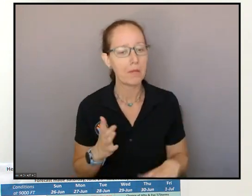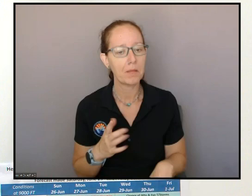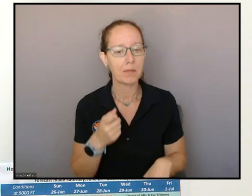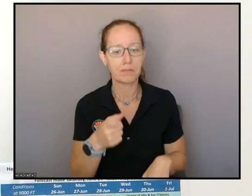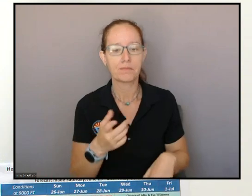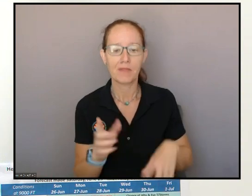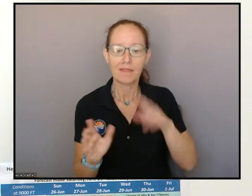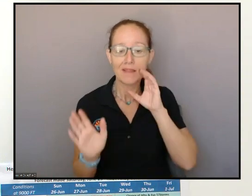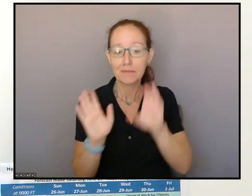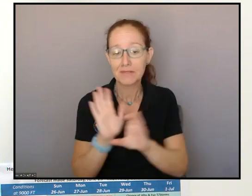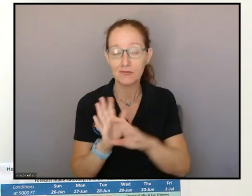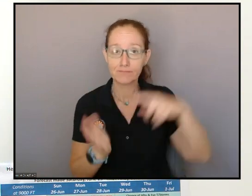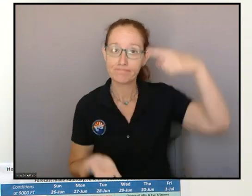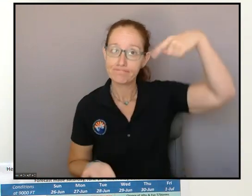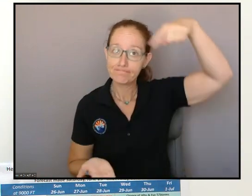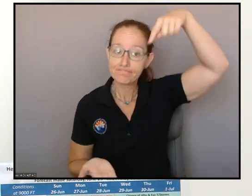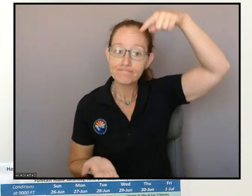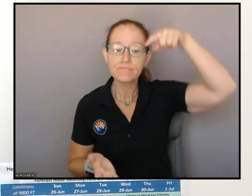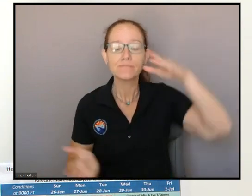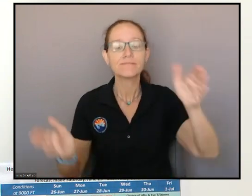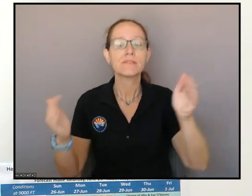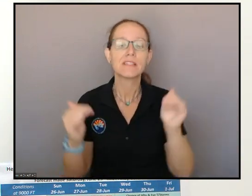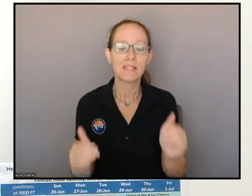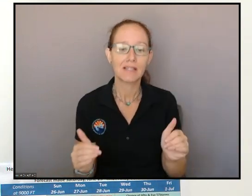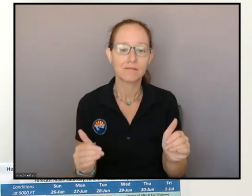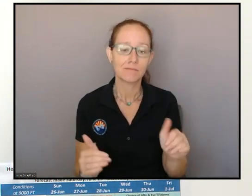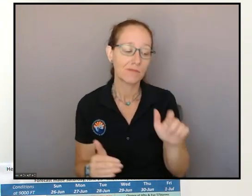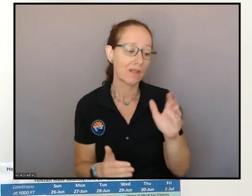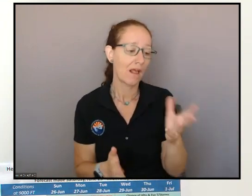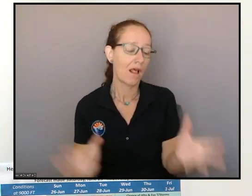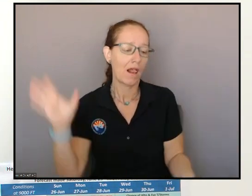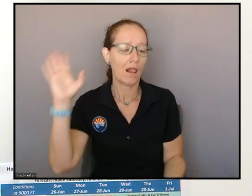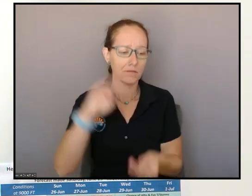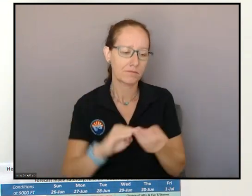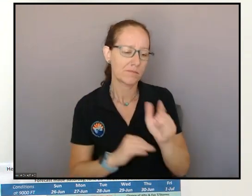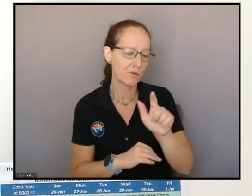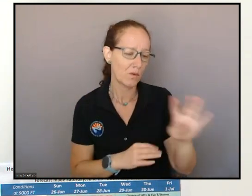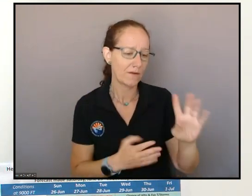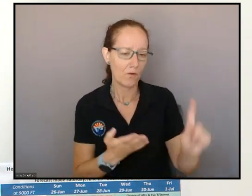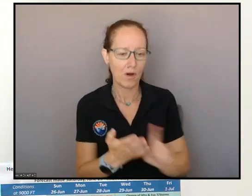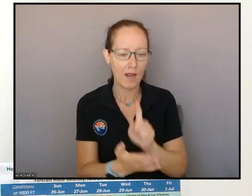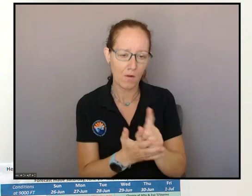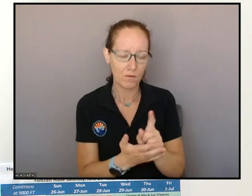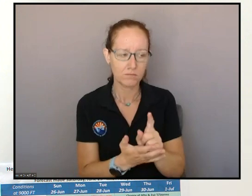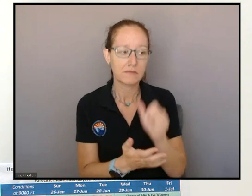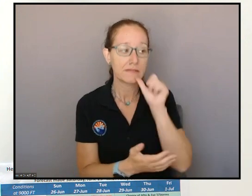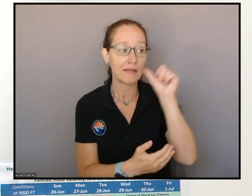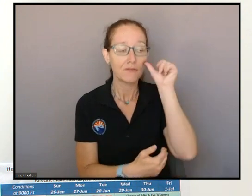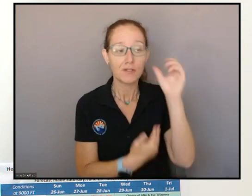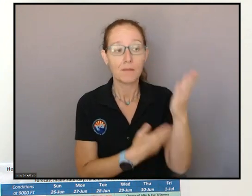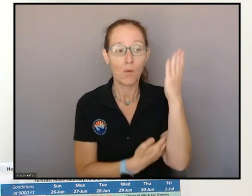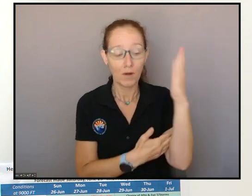the next slide. So just a 24 hour rain total. This is what we've seen since yesterday morning. Quite a bit of rain has